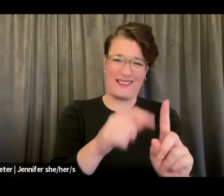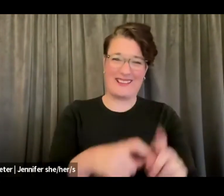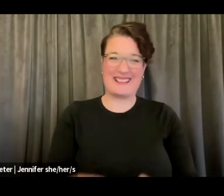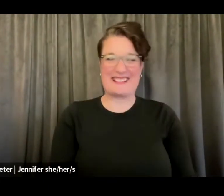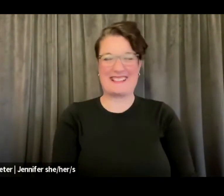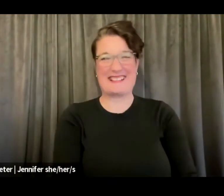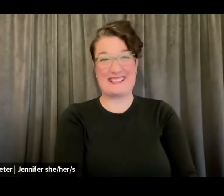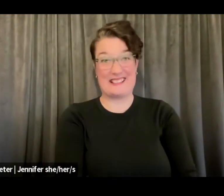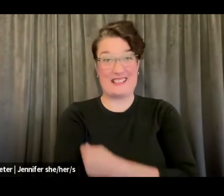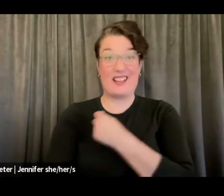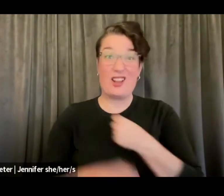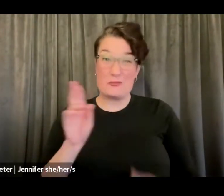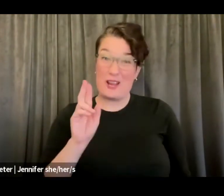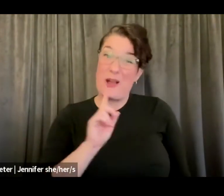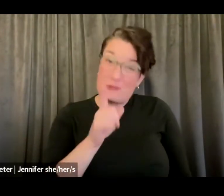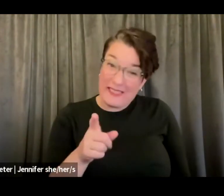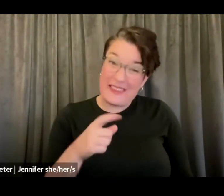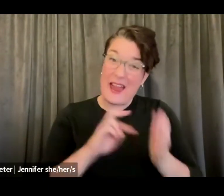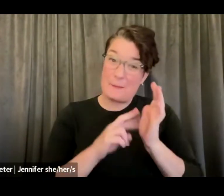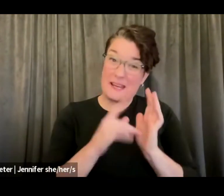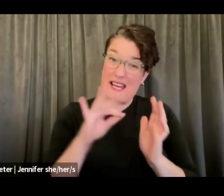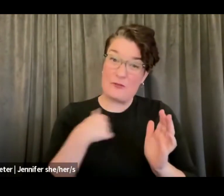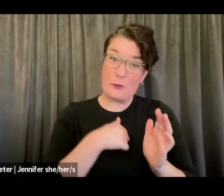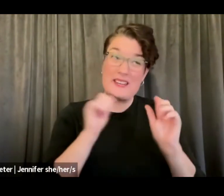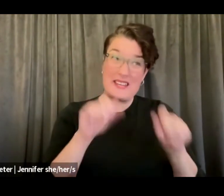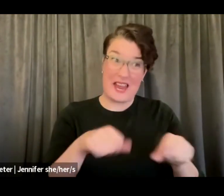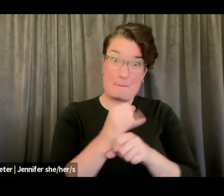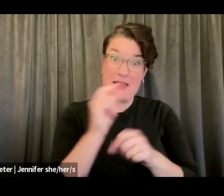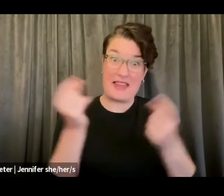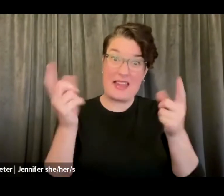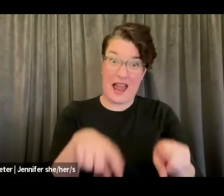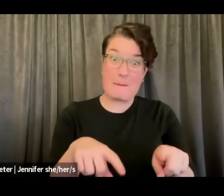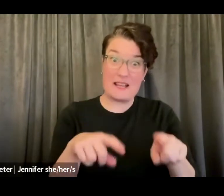Rebekah: I mean really if we can make the meal together happen that is the world